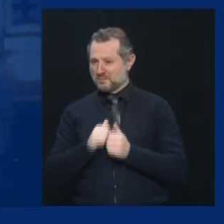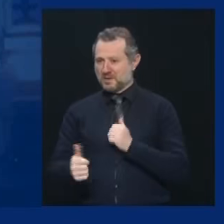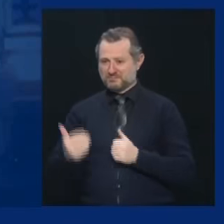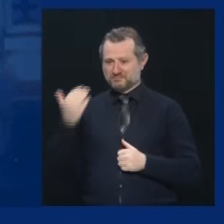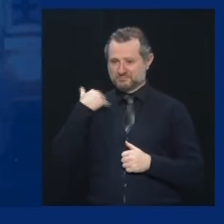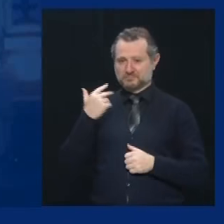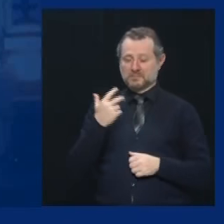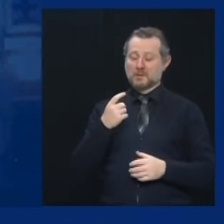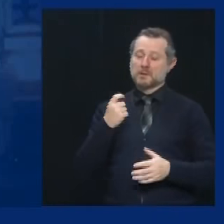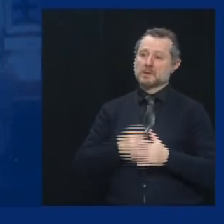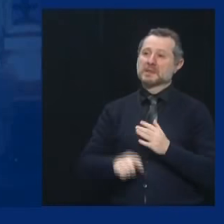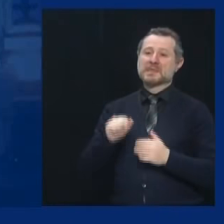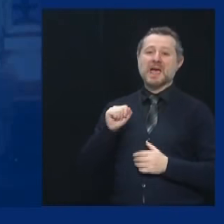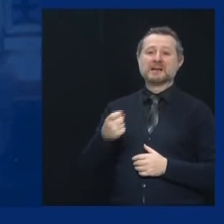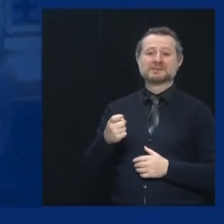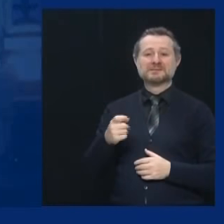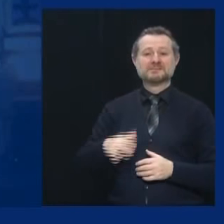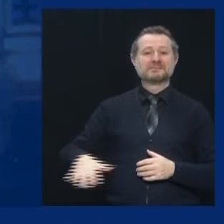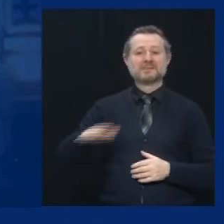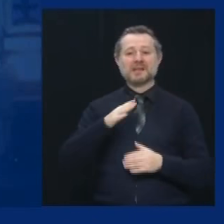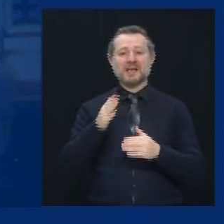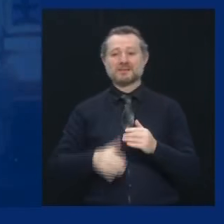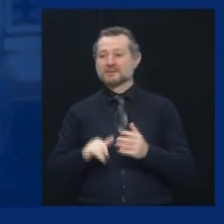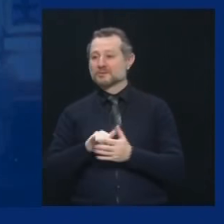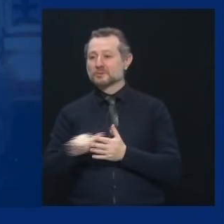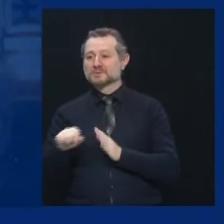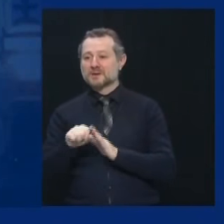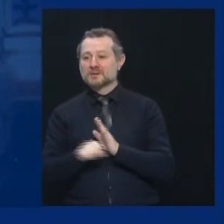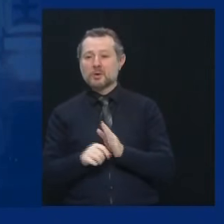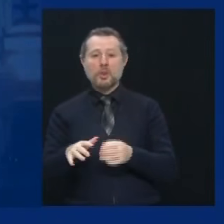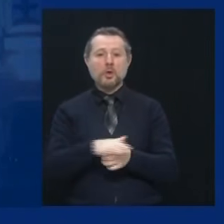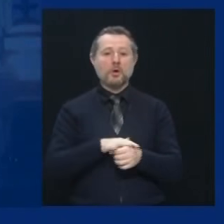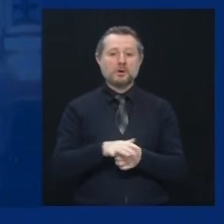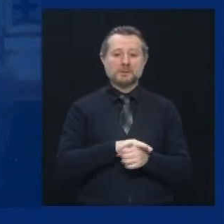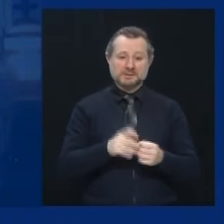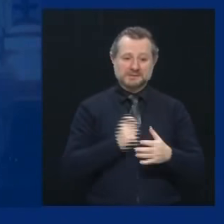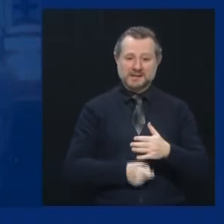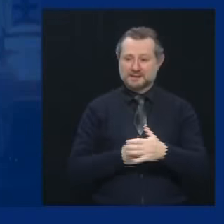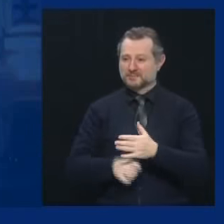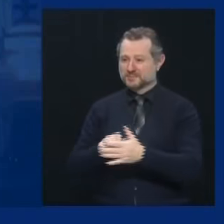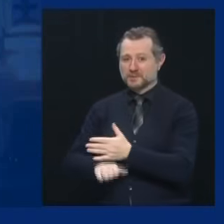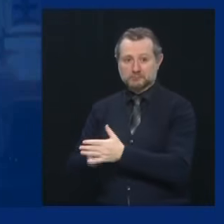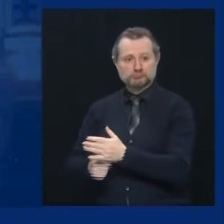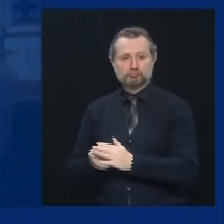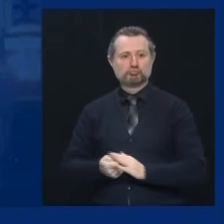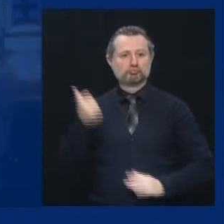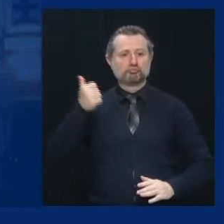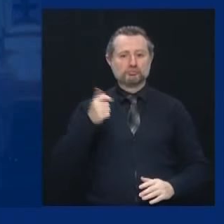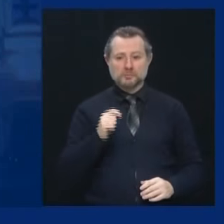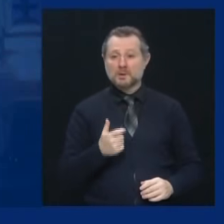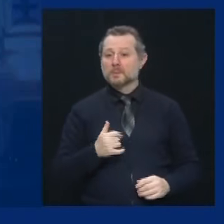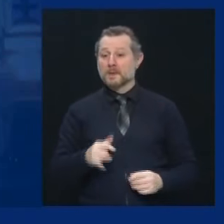BY THE LONG-TERM CARE FACILITIES